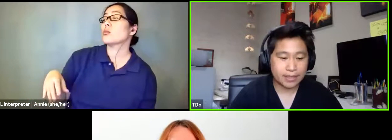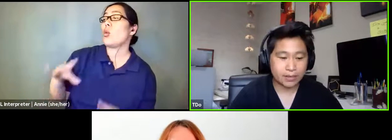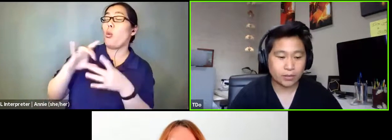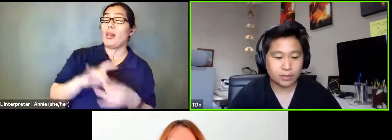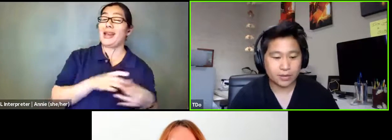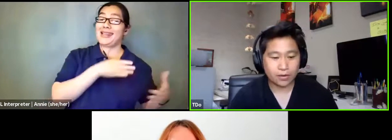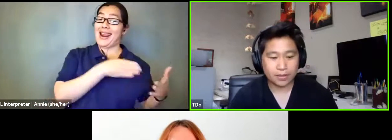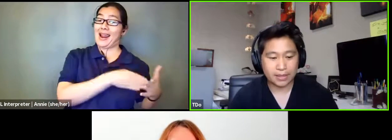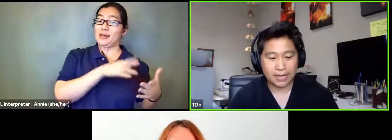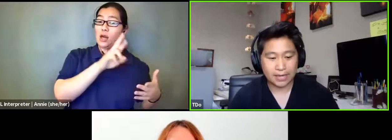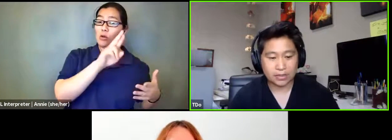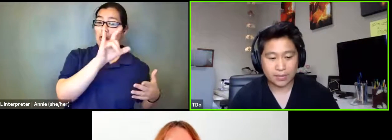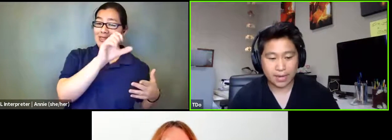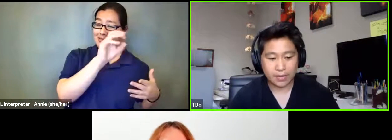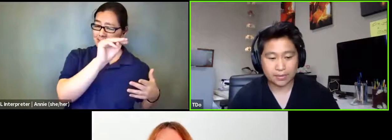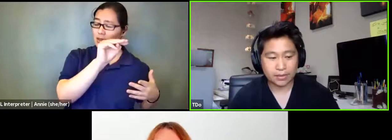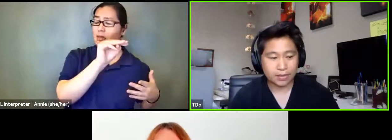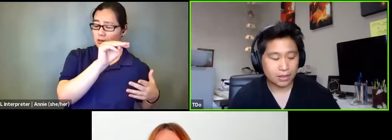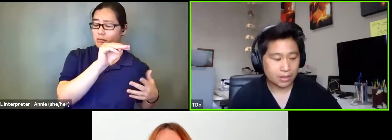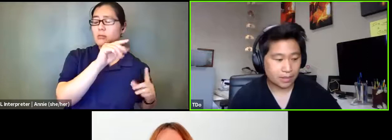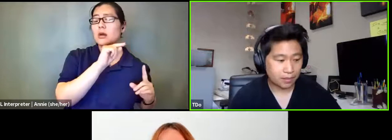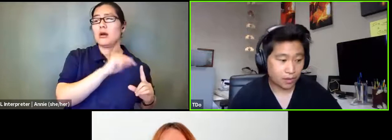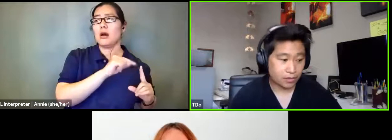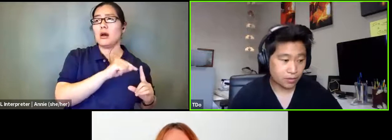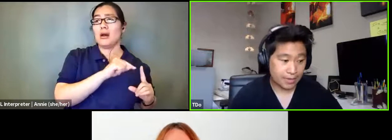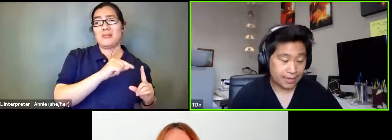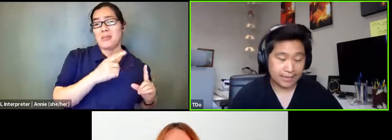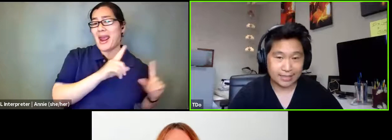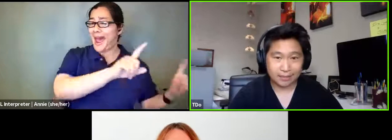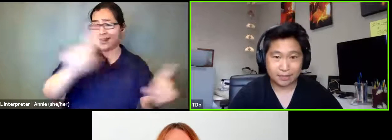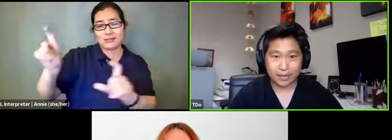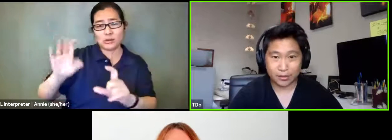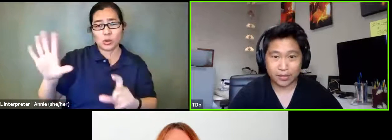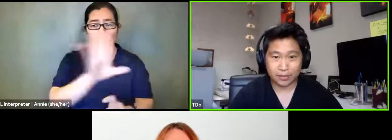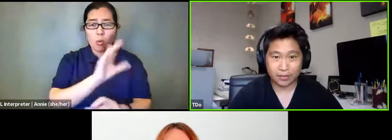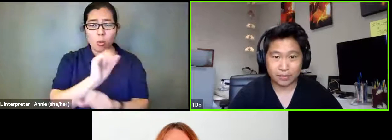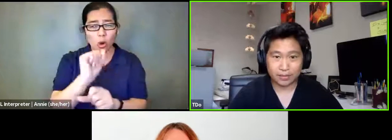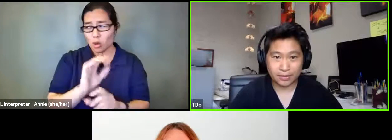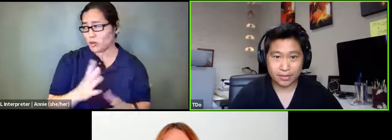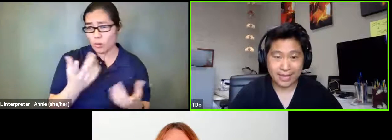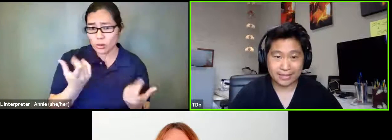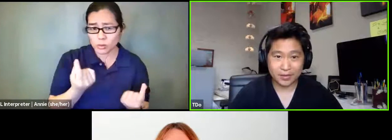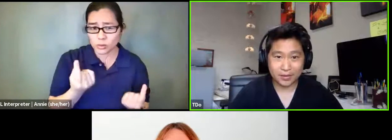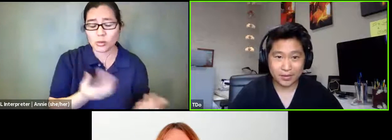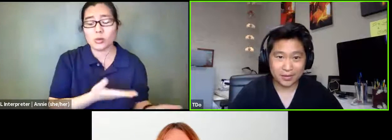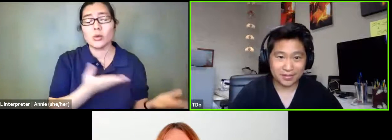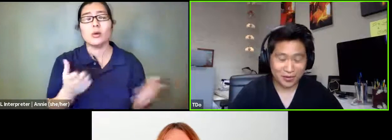I can only speak from an Asian background but any minority group should ask how they are doing